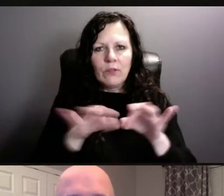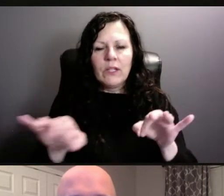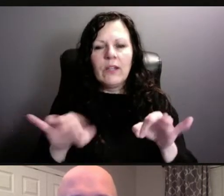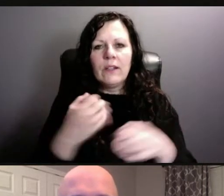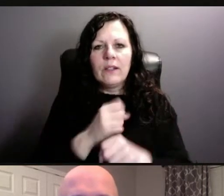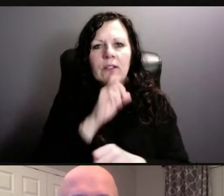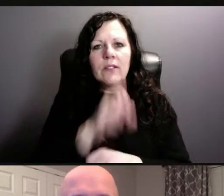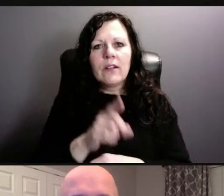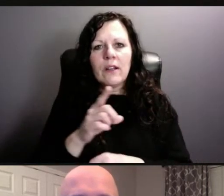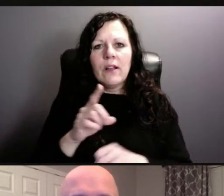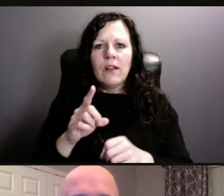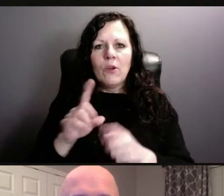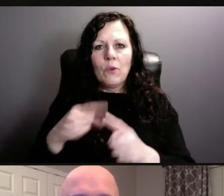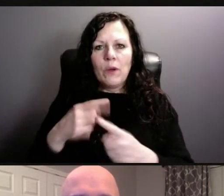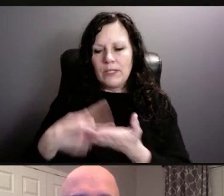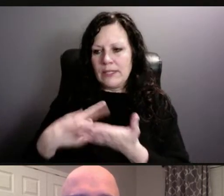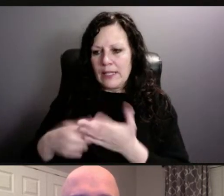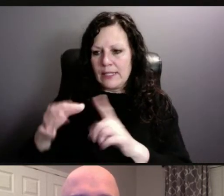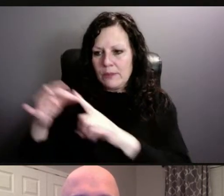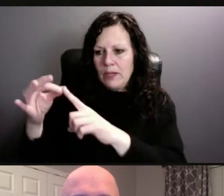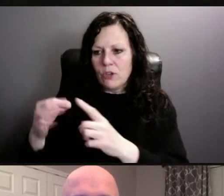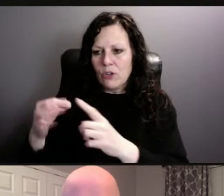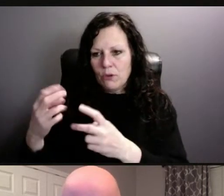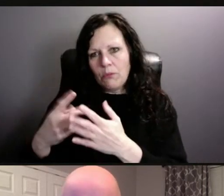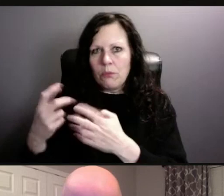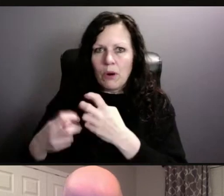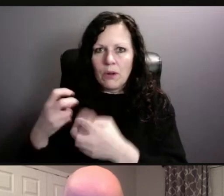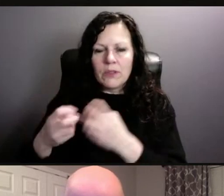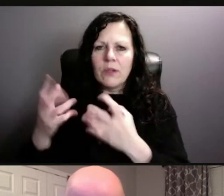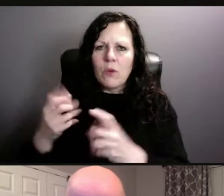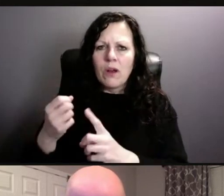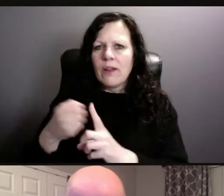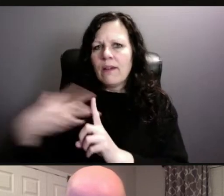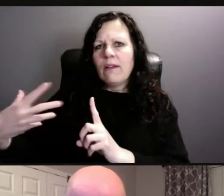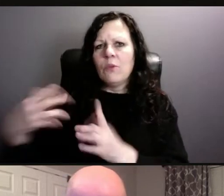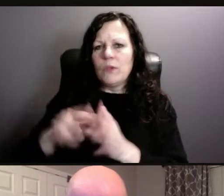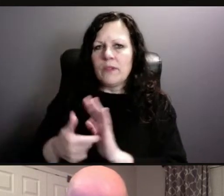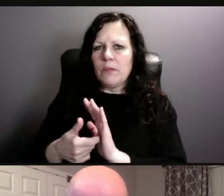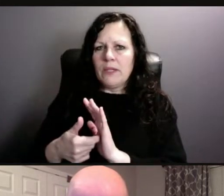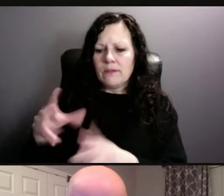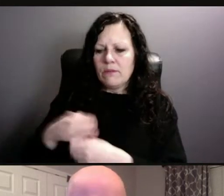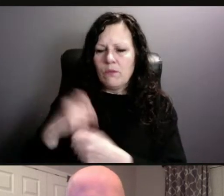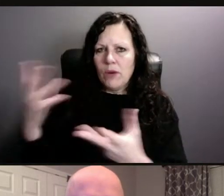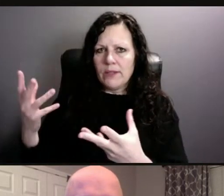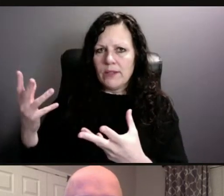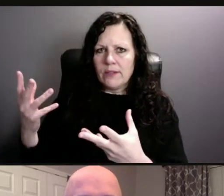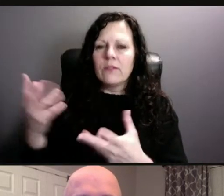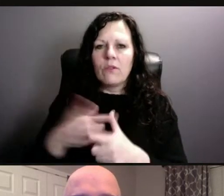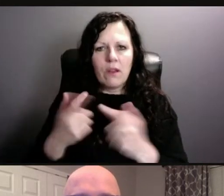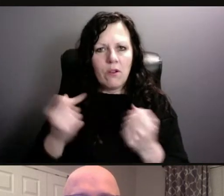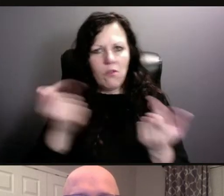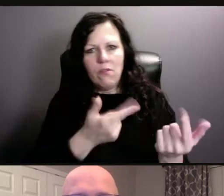SO I THINK THAT WE NEED TO START BUILDING THAT INTO OUR LANGUAGE, MAKING SURE THAT WE'RE REALLY CLEAR ABOUT WHEN